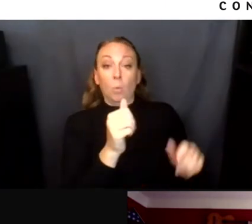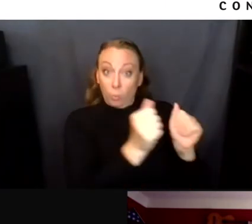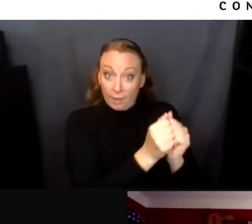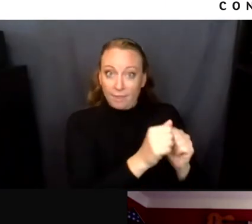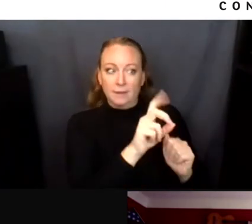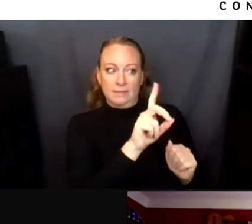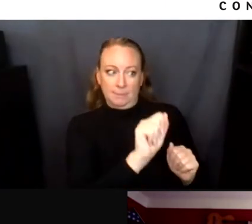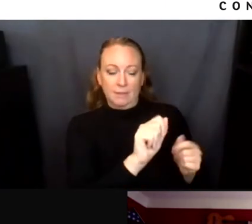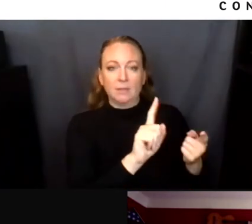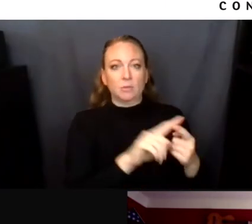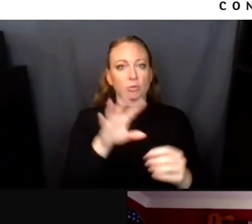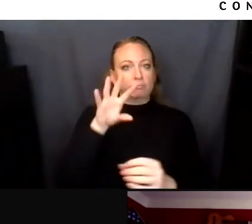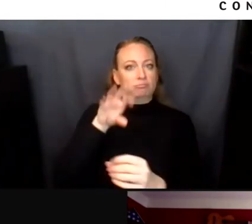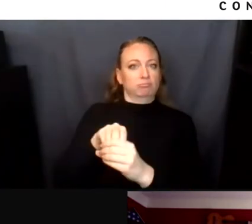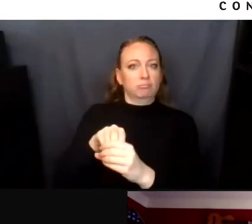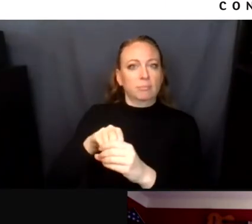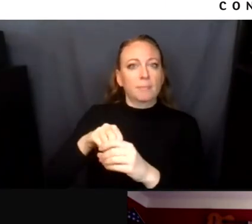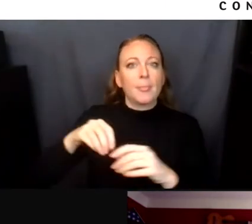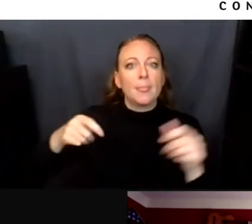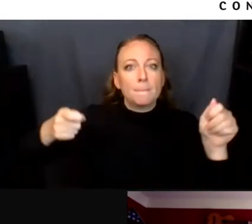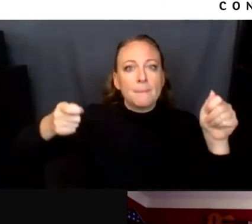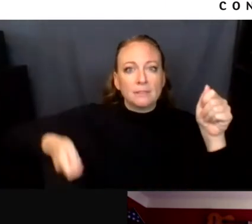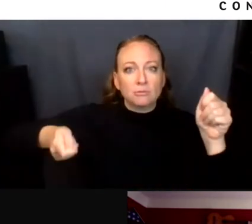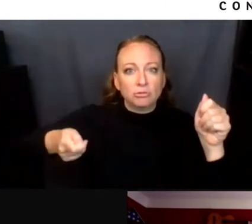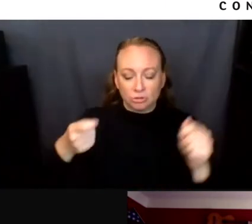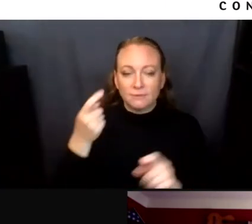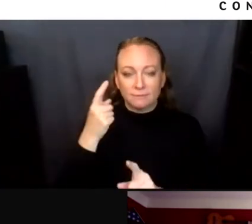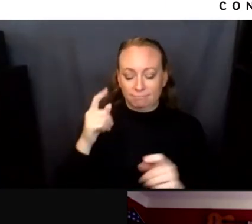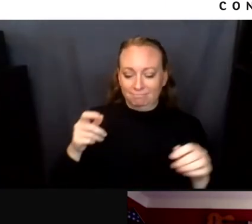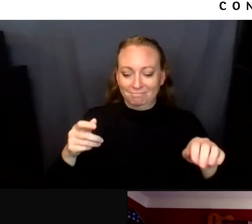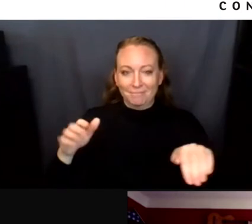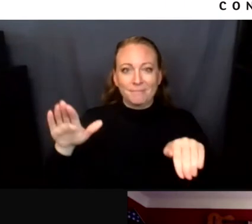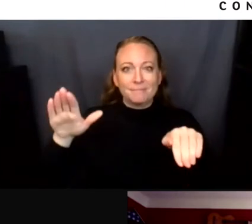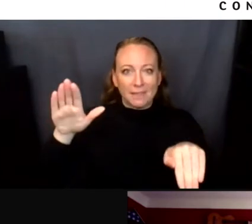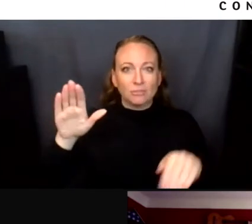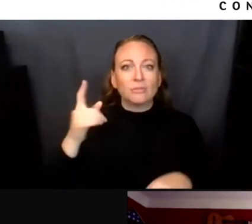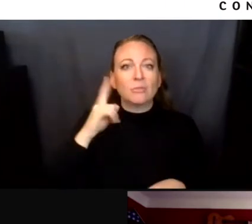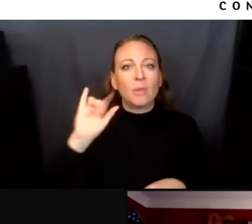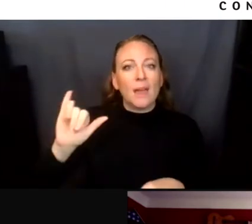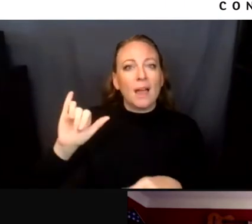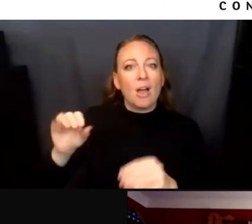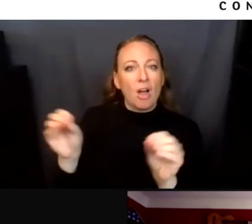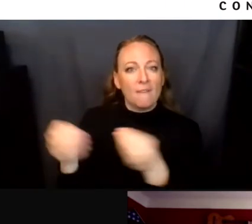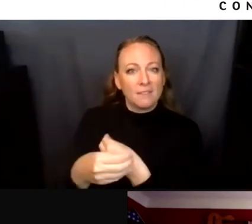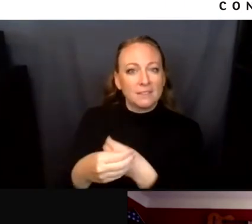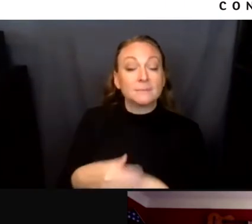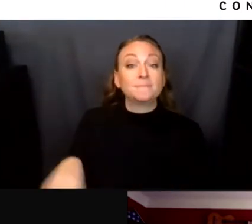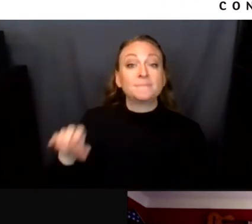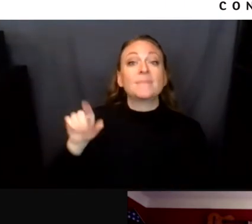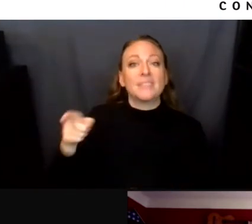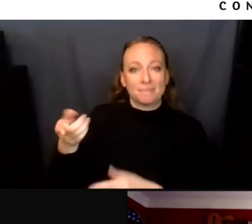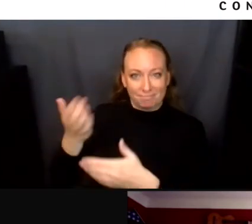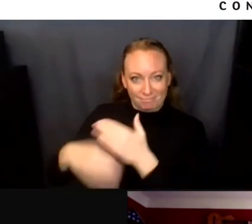and hold elected office. A native of California, Mr. Coelho earned a bachelor's of arts degree